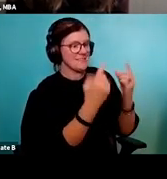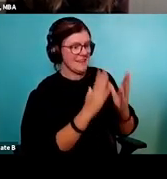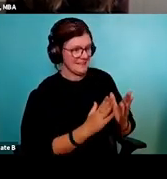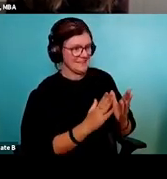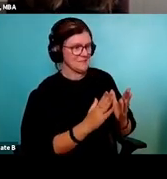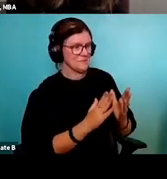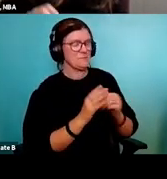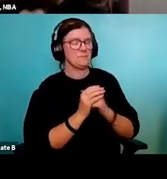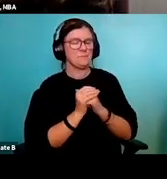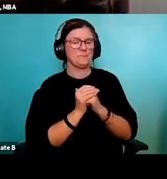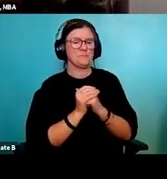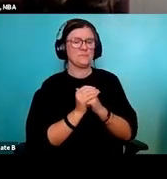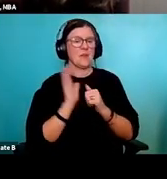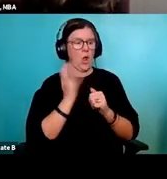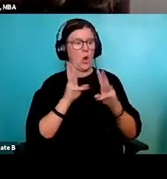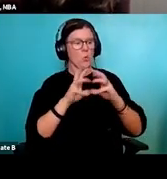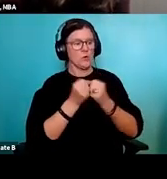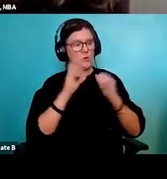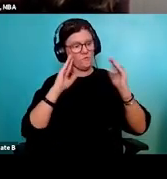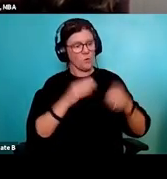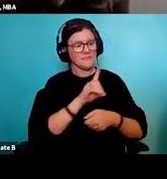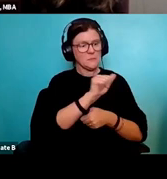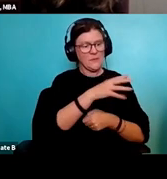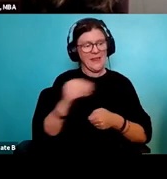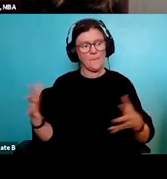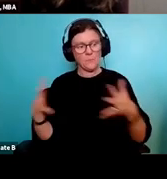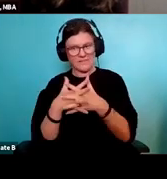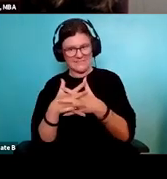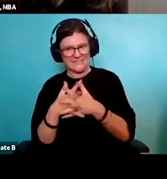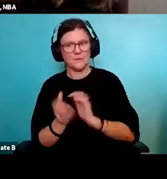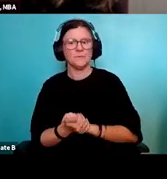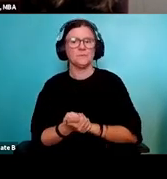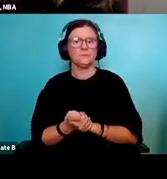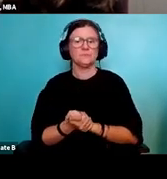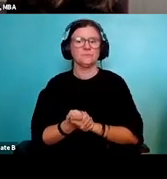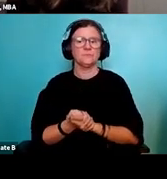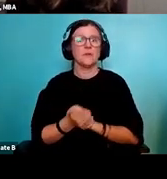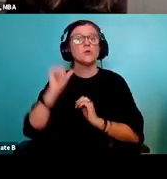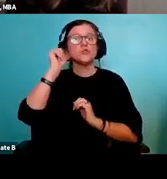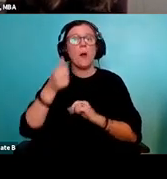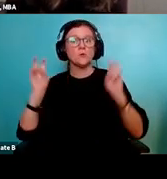of Motherhood – A Workshop on Disability and Pregnancy. The topic for tomorrow's workshop